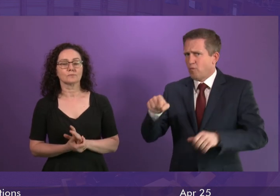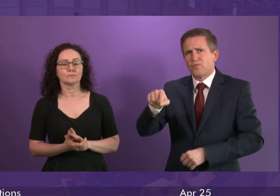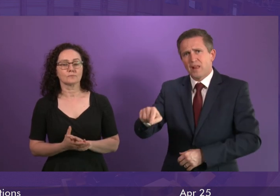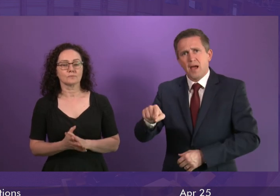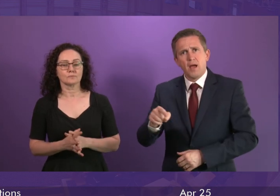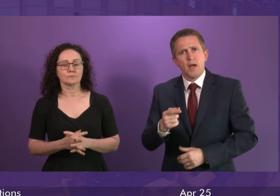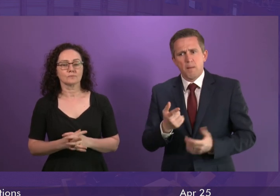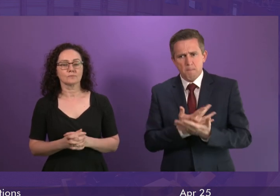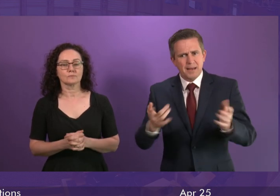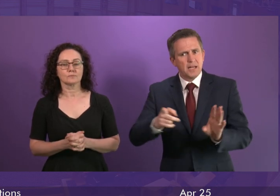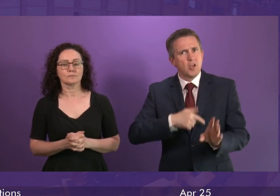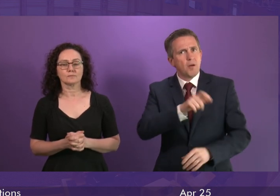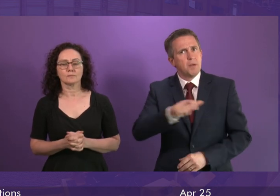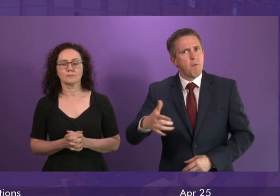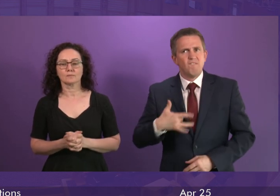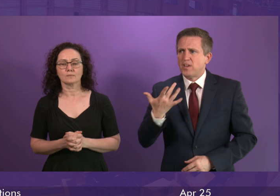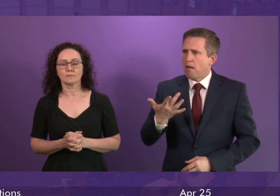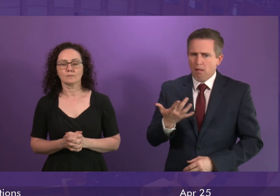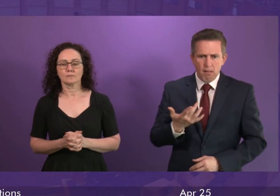being disadvantaged when it comes to college and university applications.